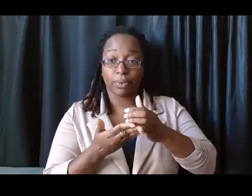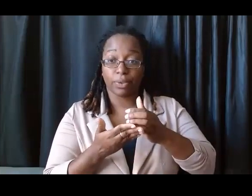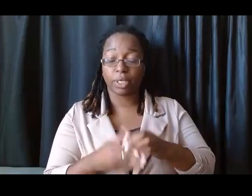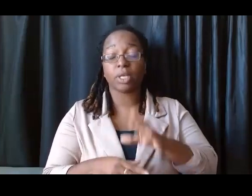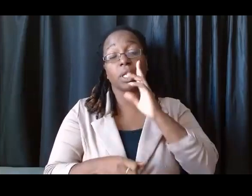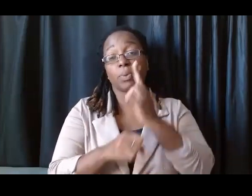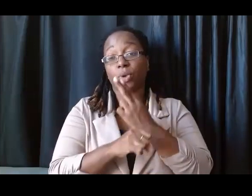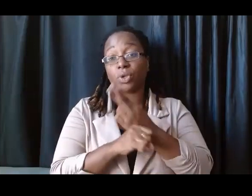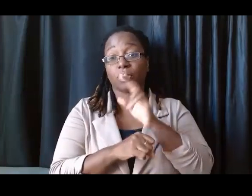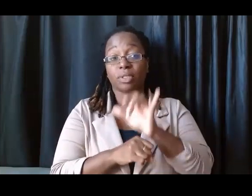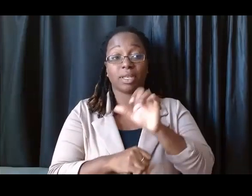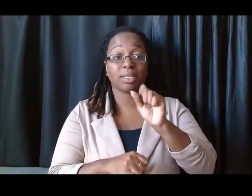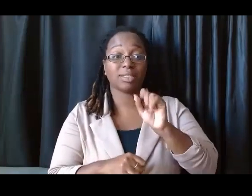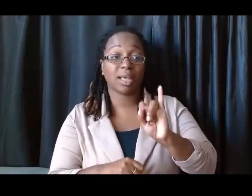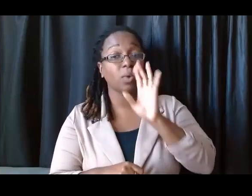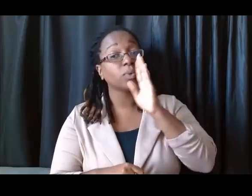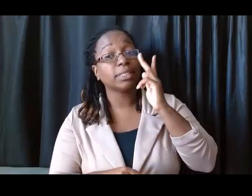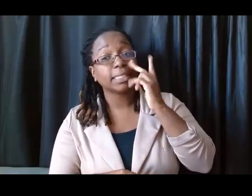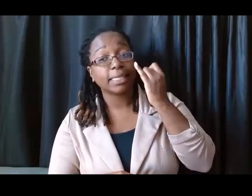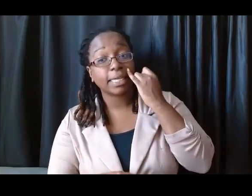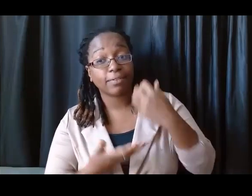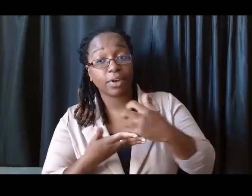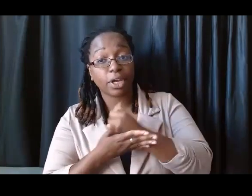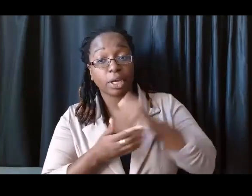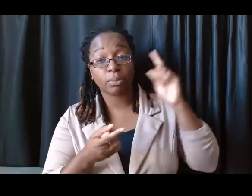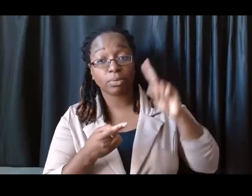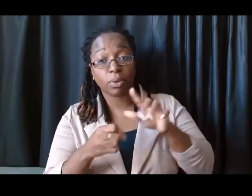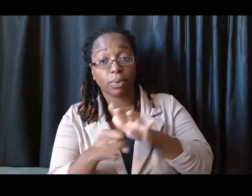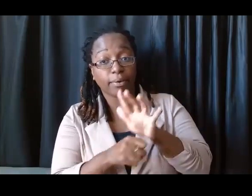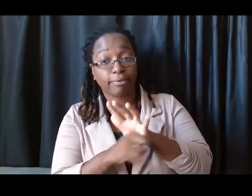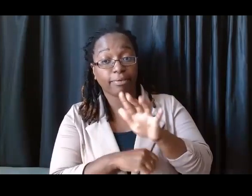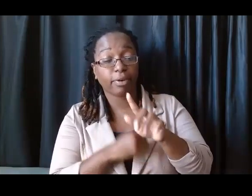calculation to find out if your income is low enough, but they use it to benefit the amount.